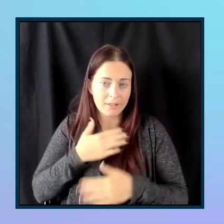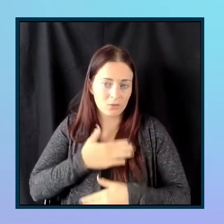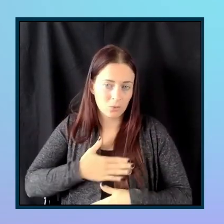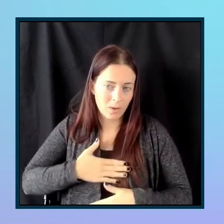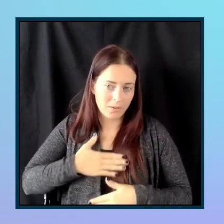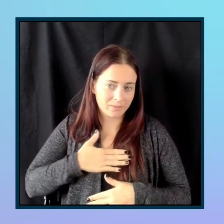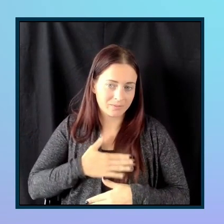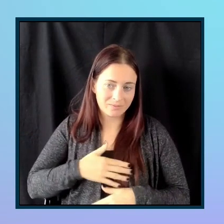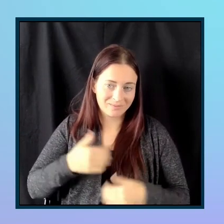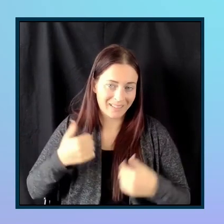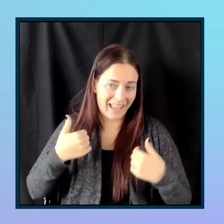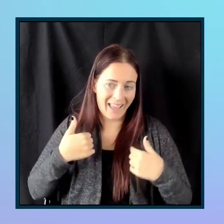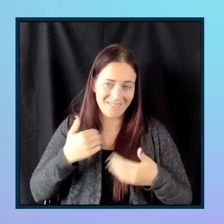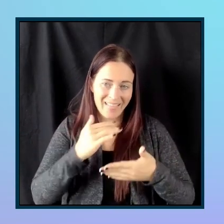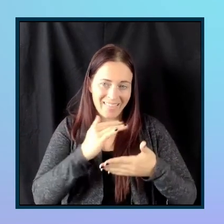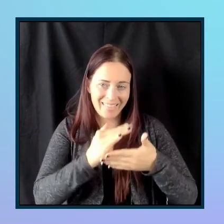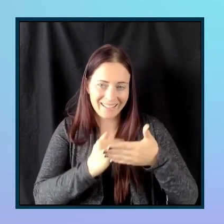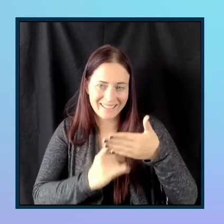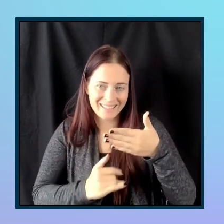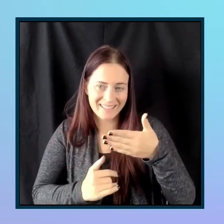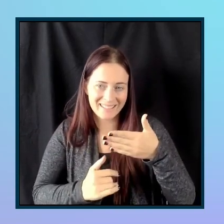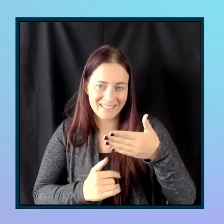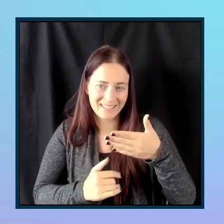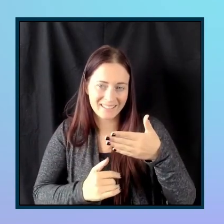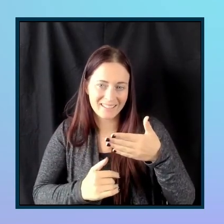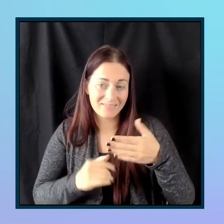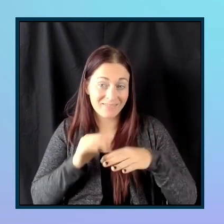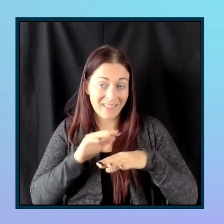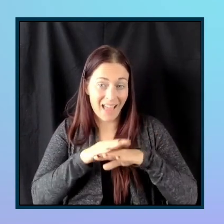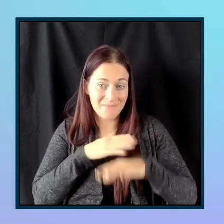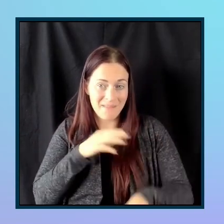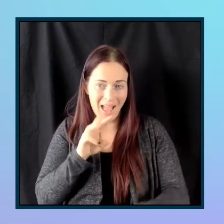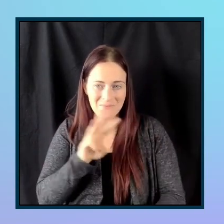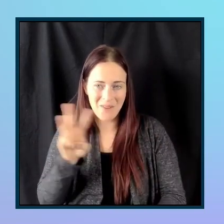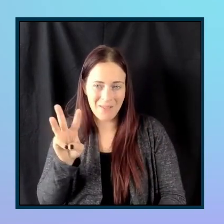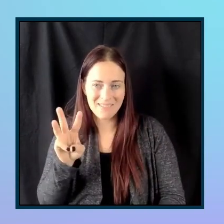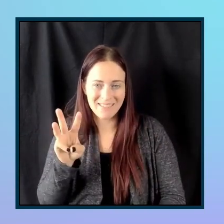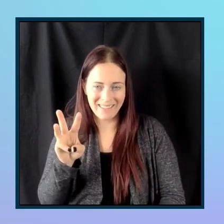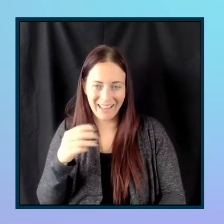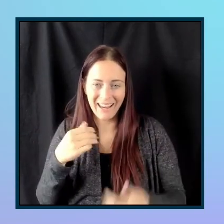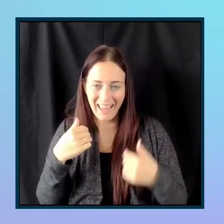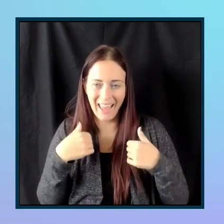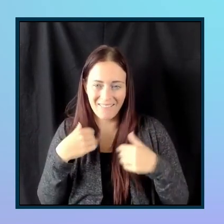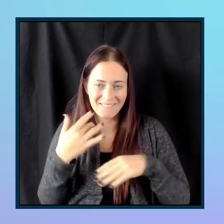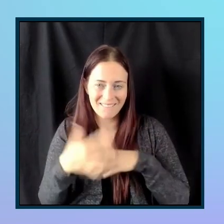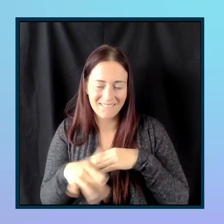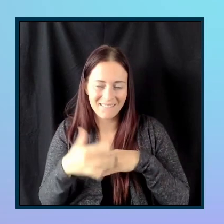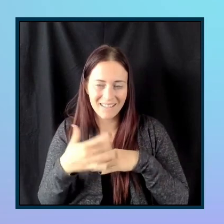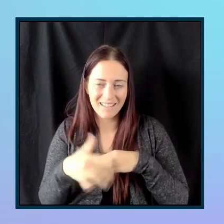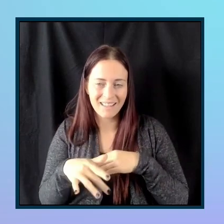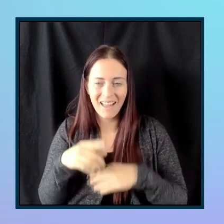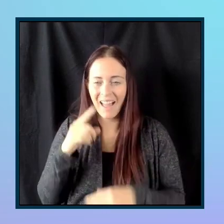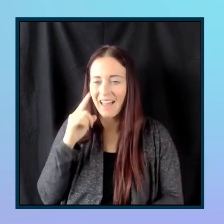I have a whole list of them on my website, so you can go and take a look. Actually, I think it's on my blog